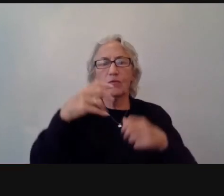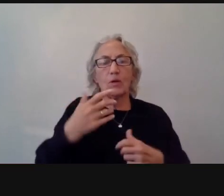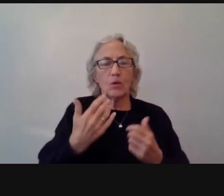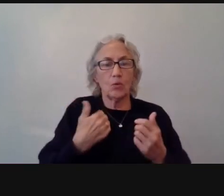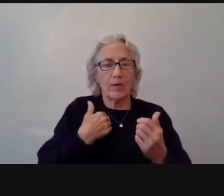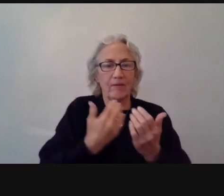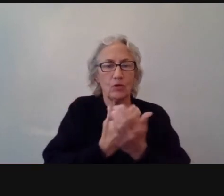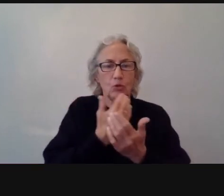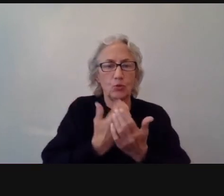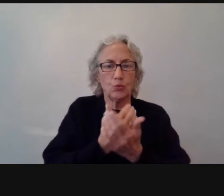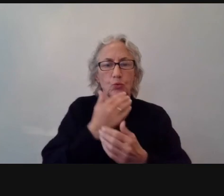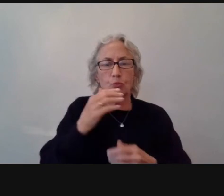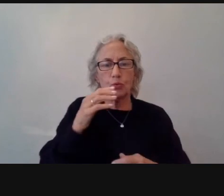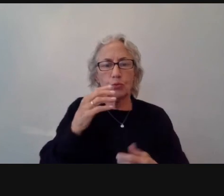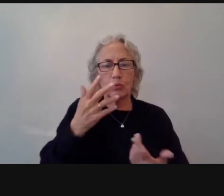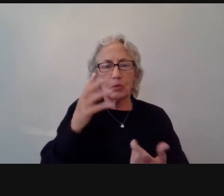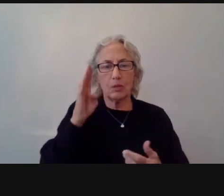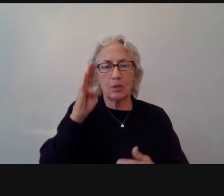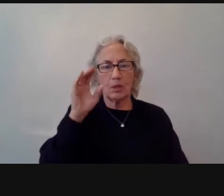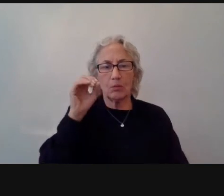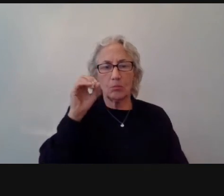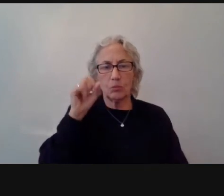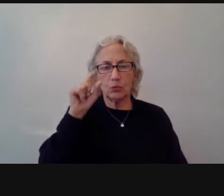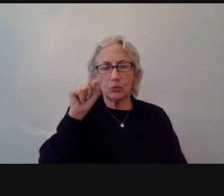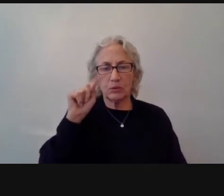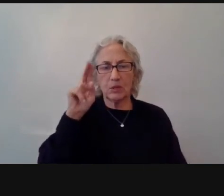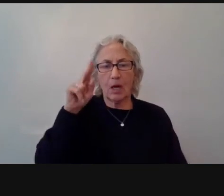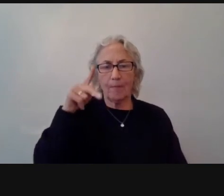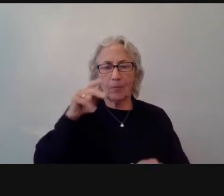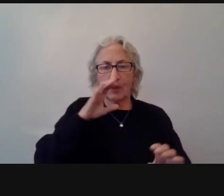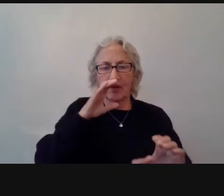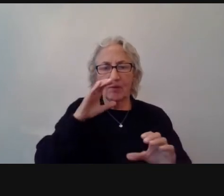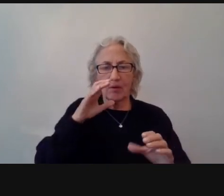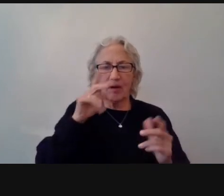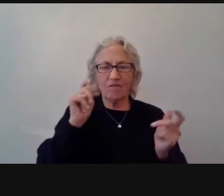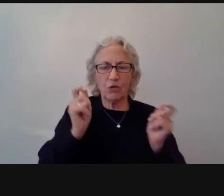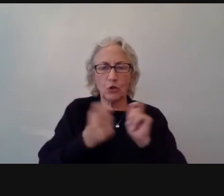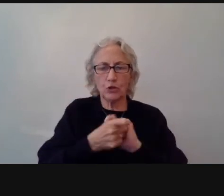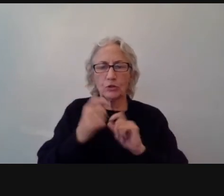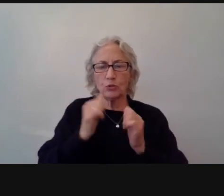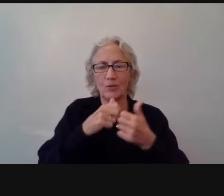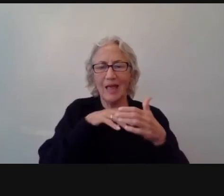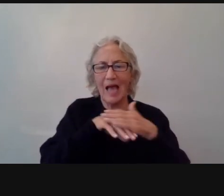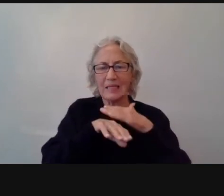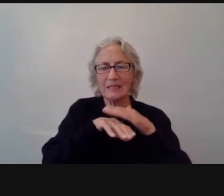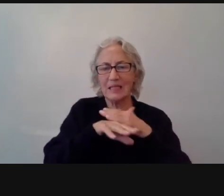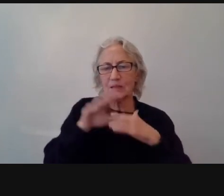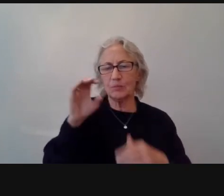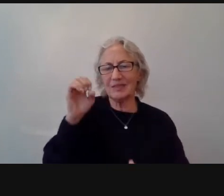While you're waiting, grab some swag at the sponsor pages, enter to win great prizes, and we'll see you here after the break.